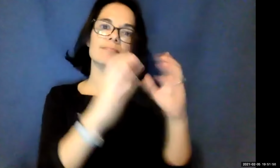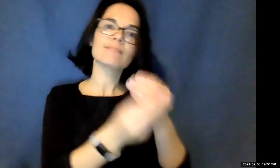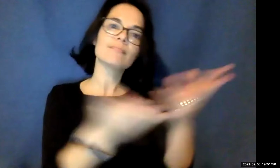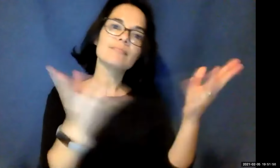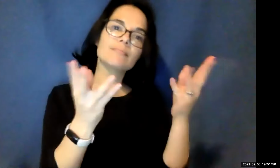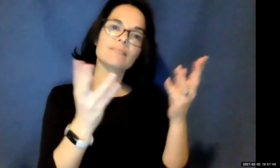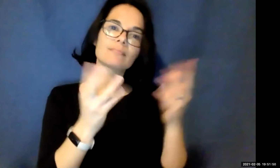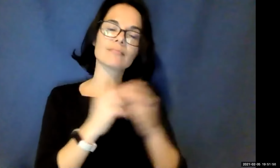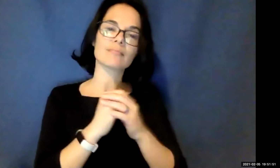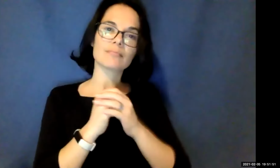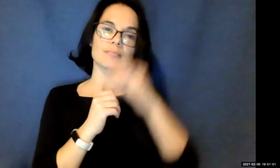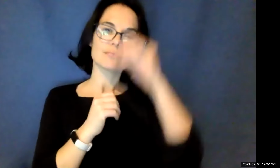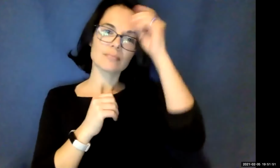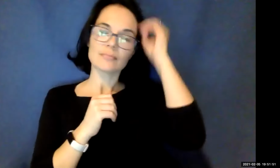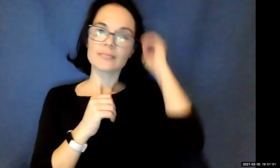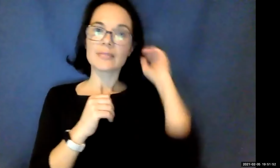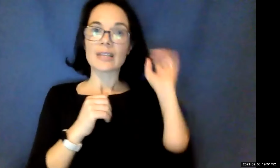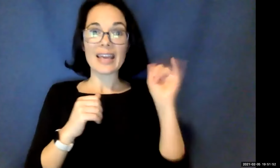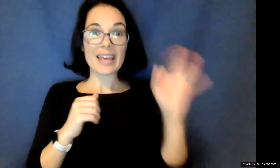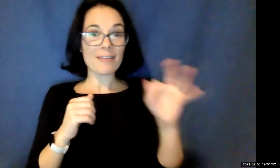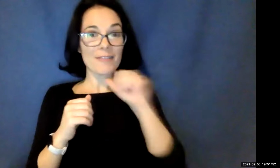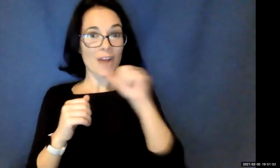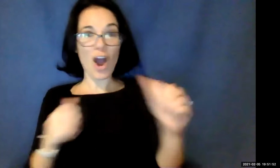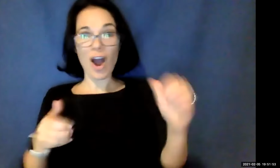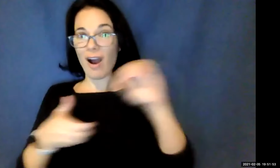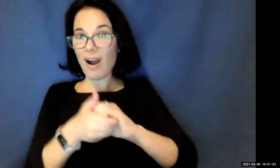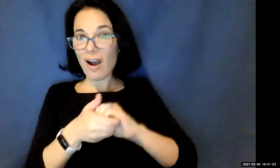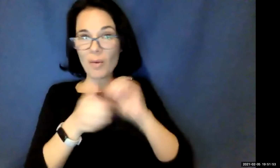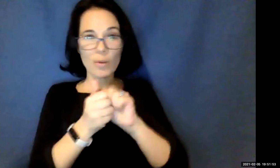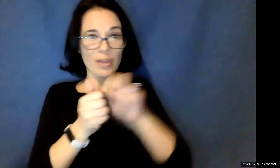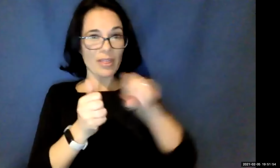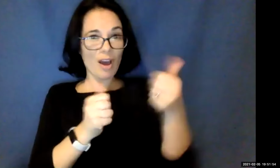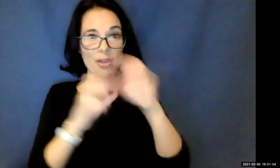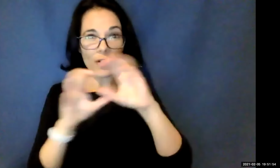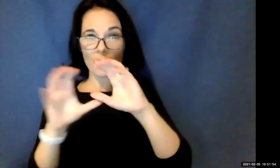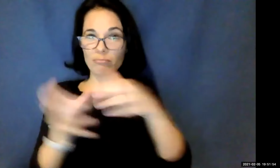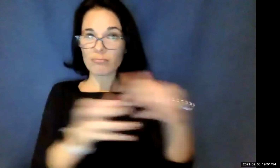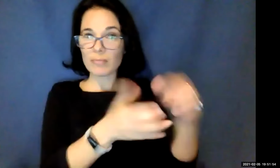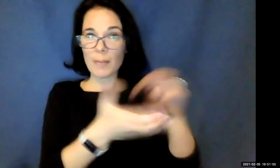Because otherwise, they wouldn’t hear it, or they might not receive that information from us.